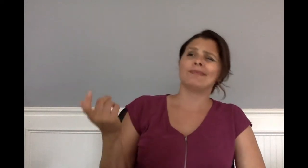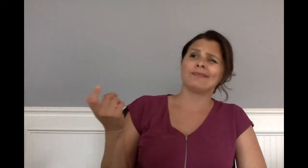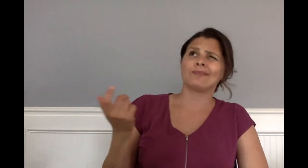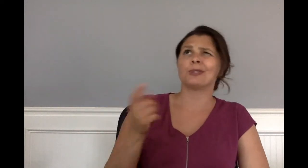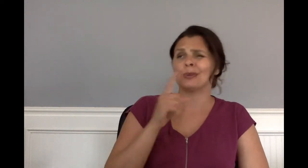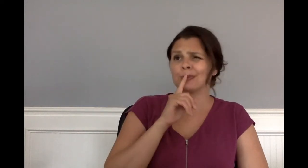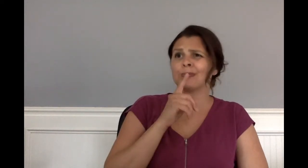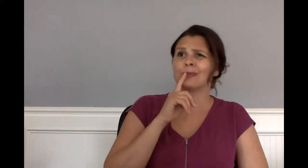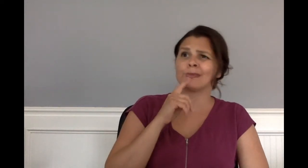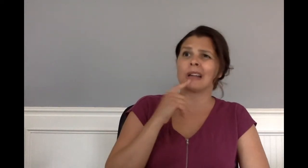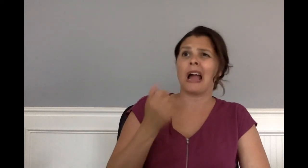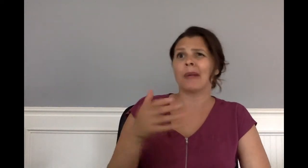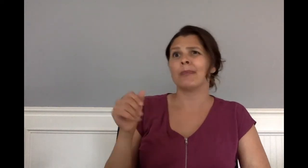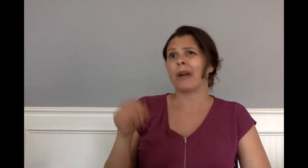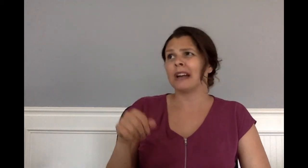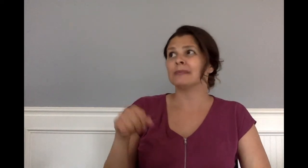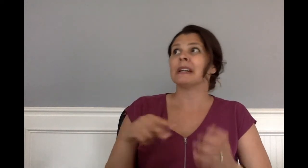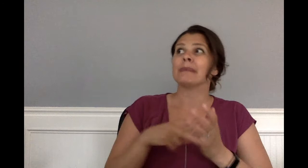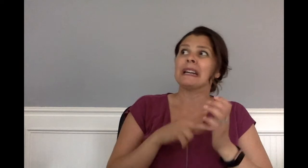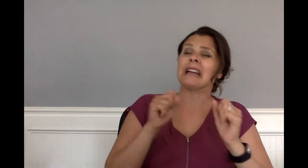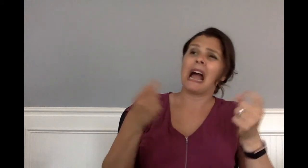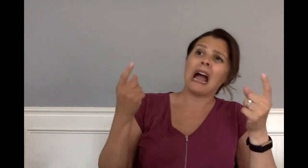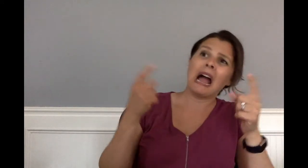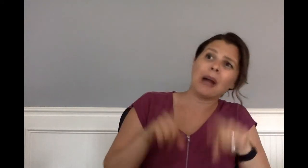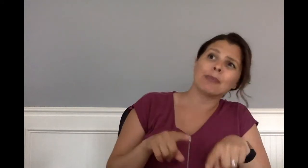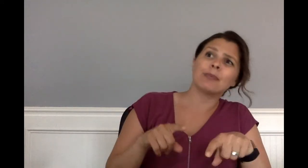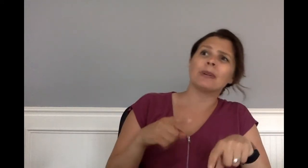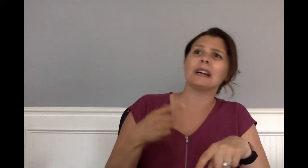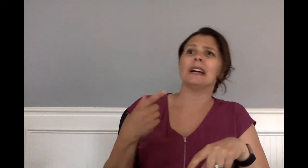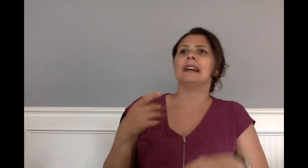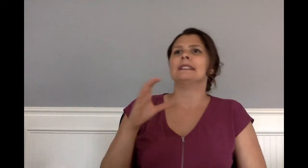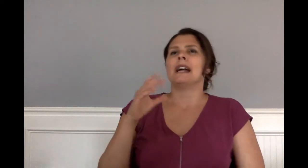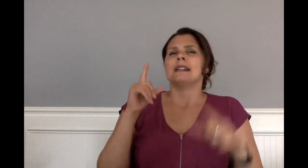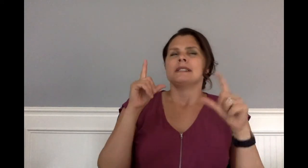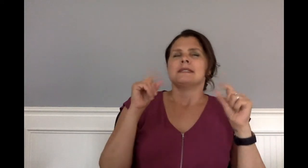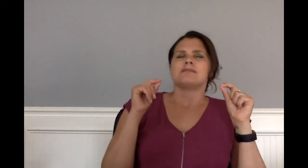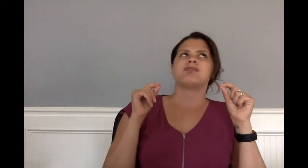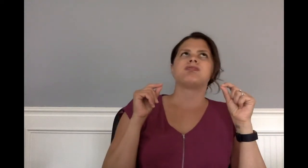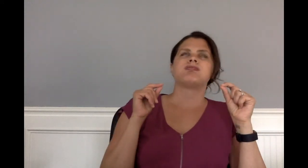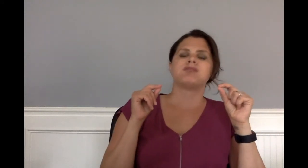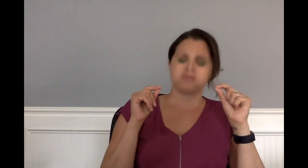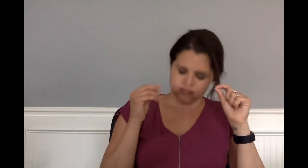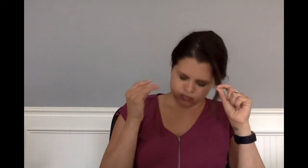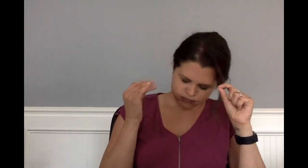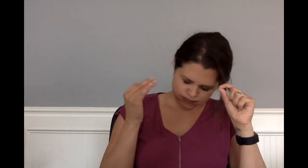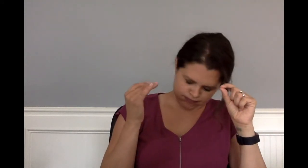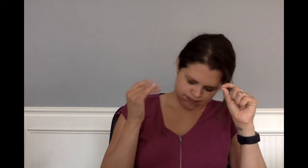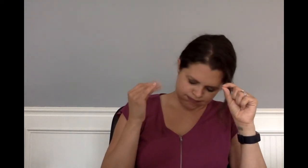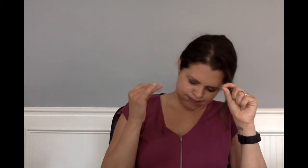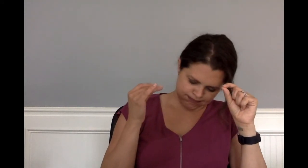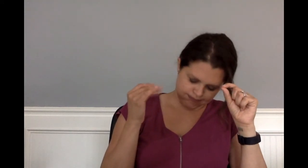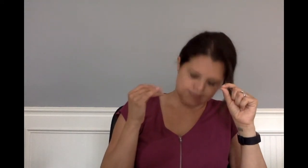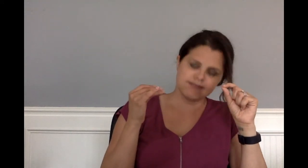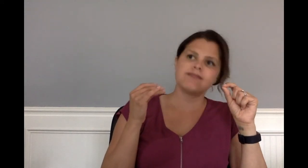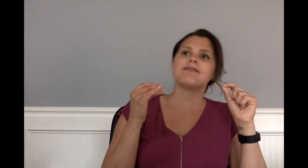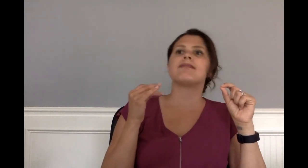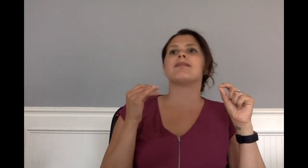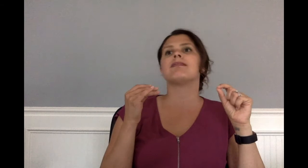Well, that was true. And as long as it was possible, it meant it could happen. Charlie closed his eyes, thinking.